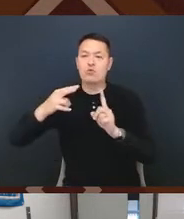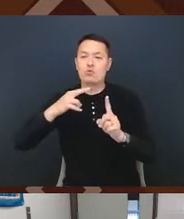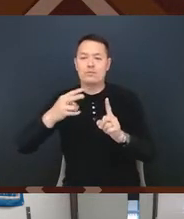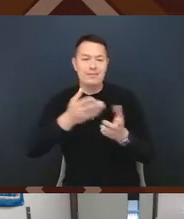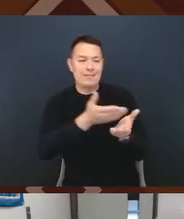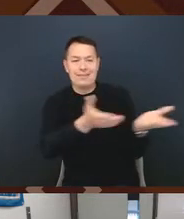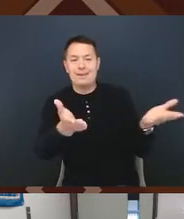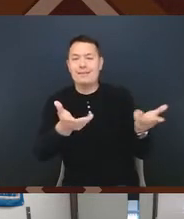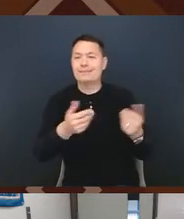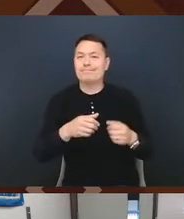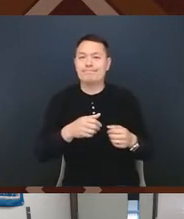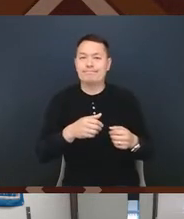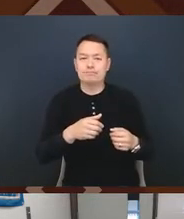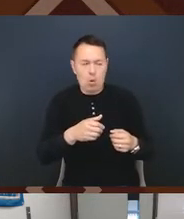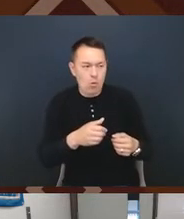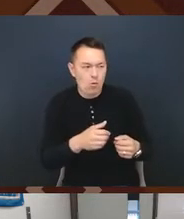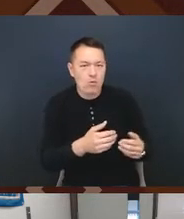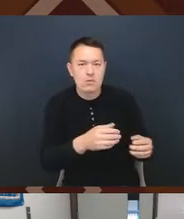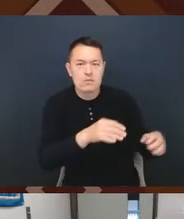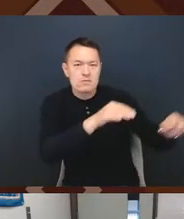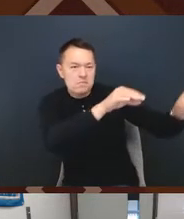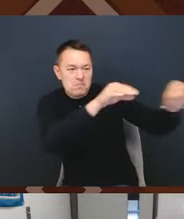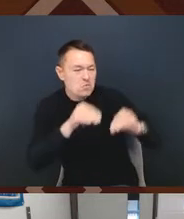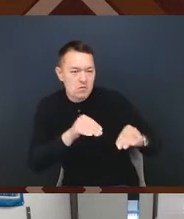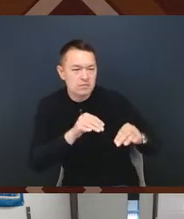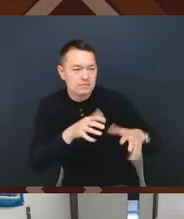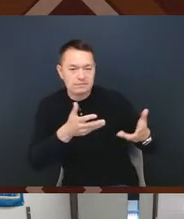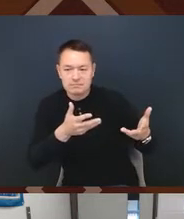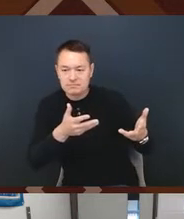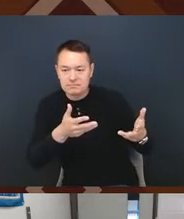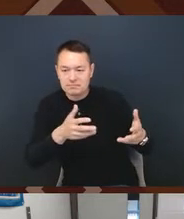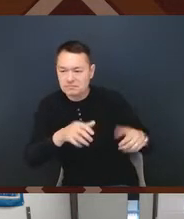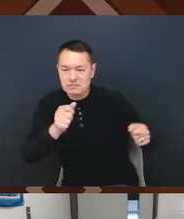as infringing in some way on on what what